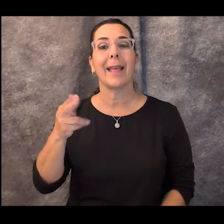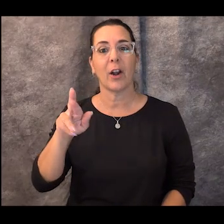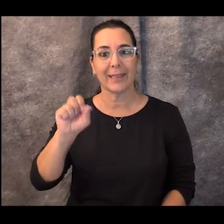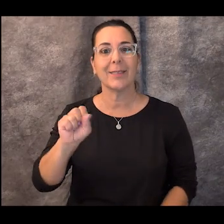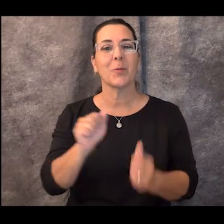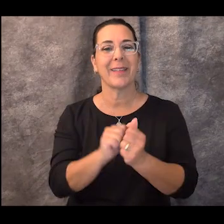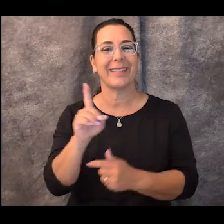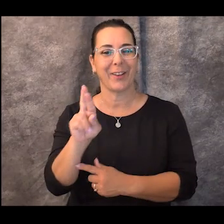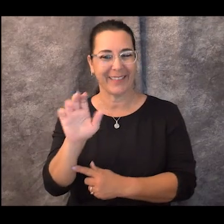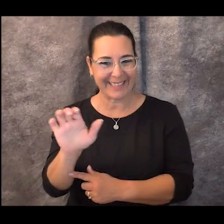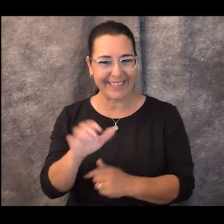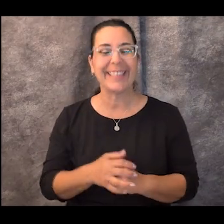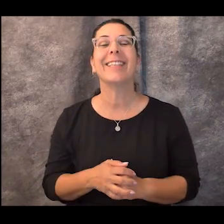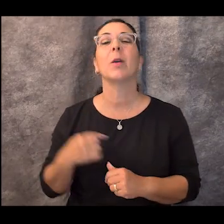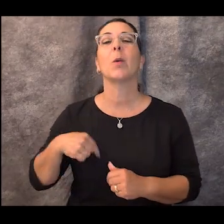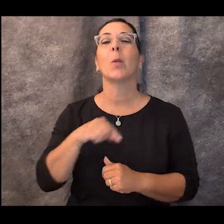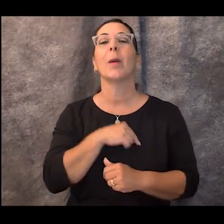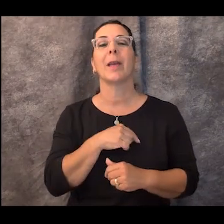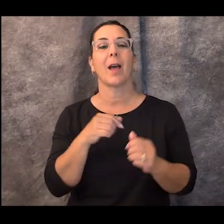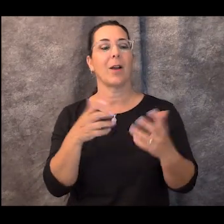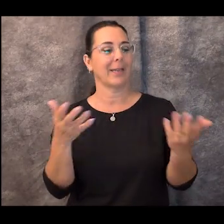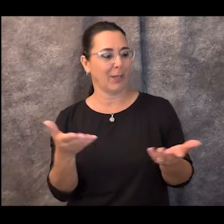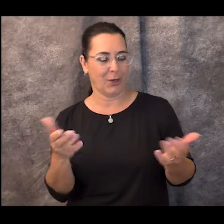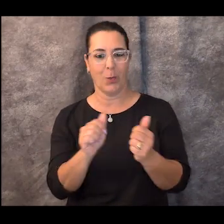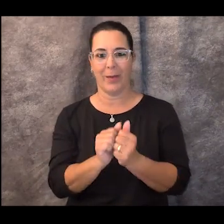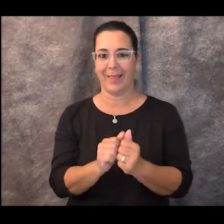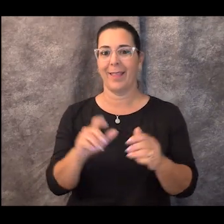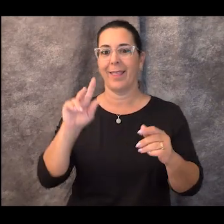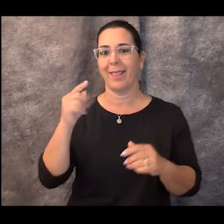and we are with The Game Plan with Disability Rights California.